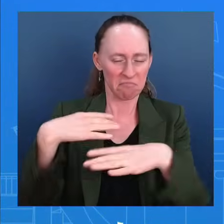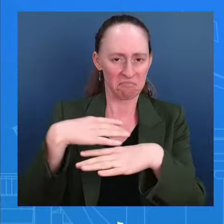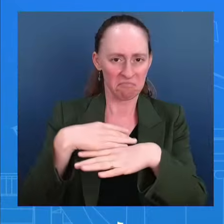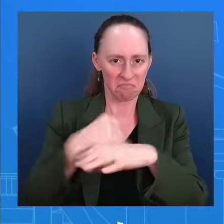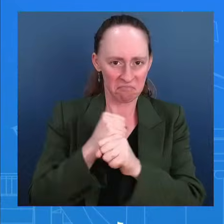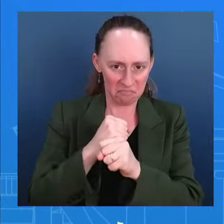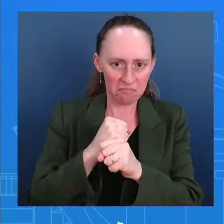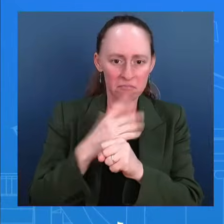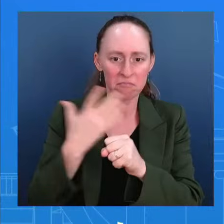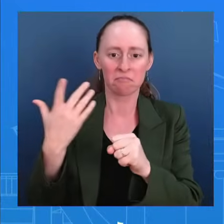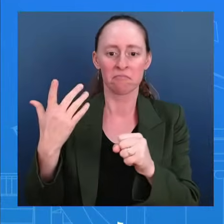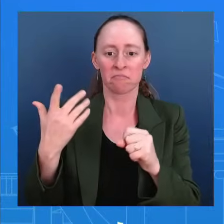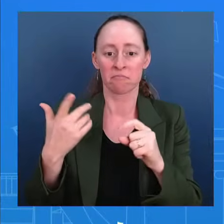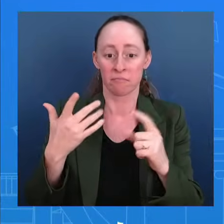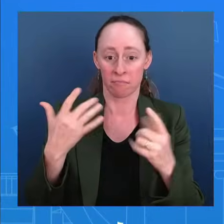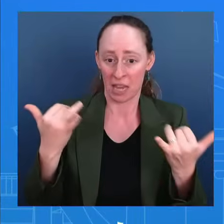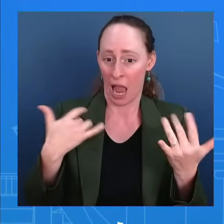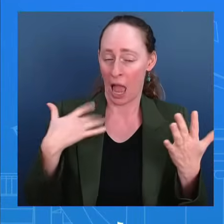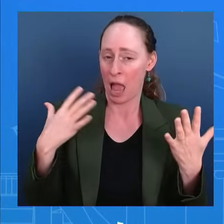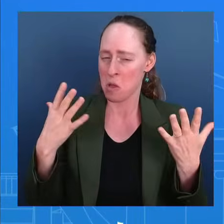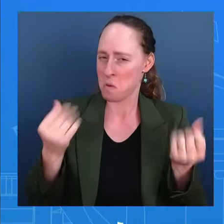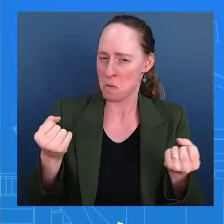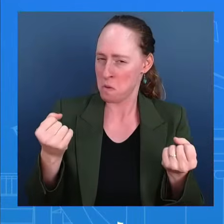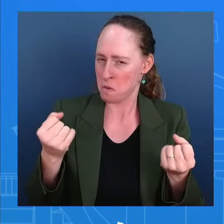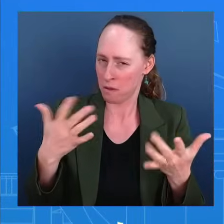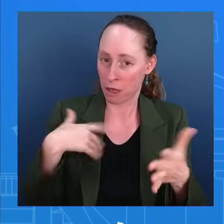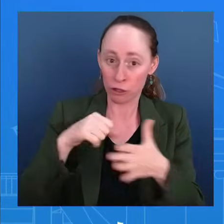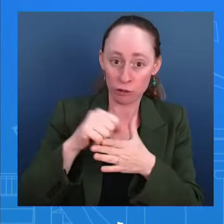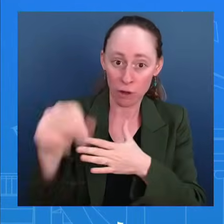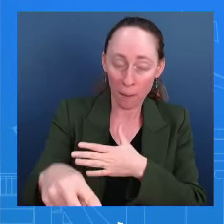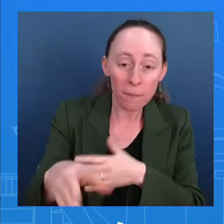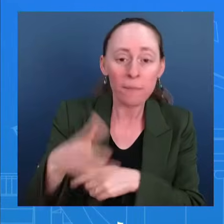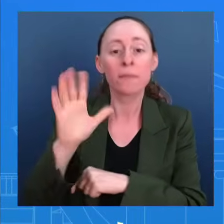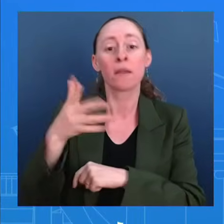So, as you all know, the U.S. and -- and the Israeli government have been discussing --